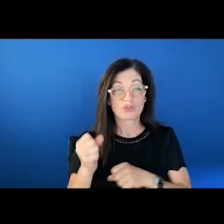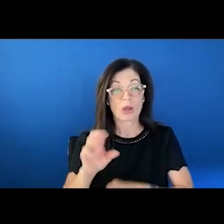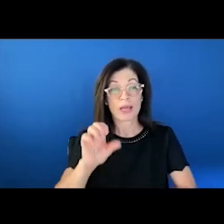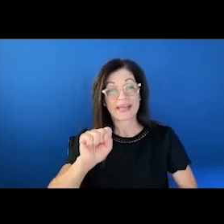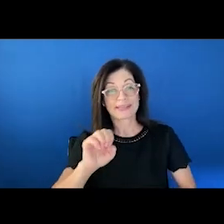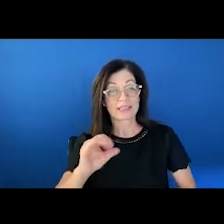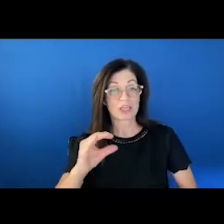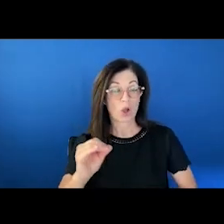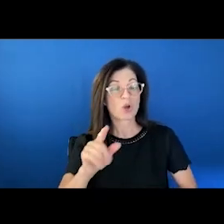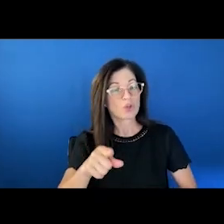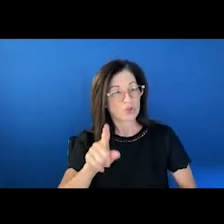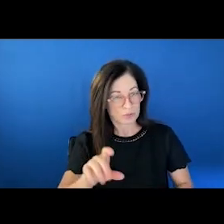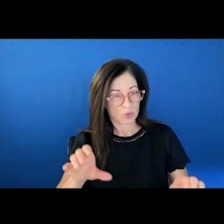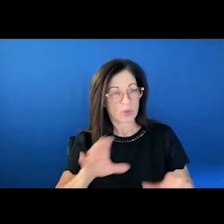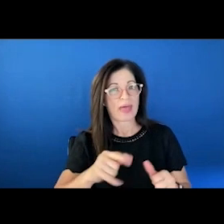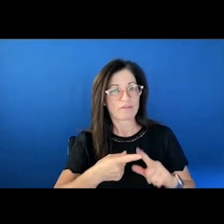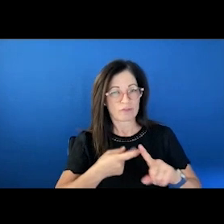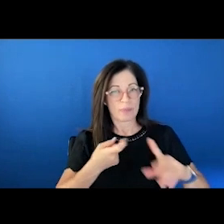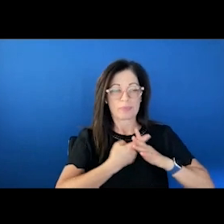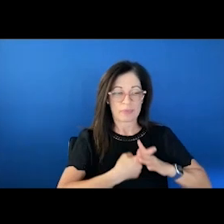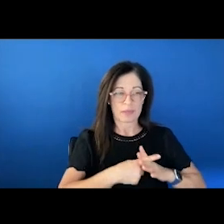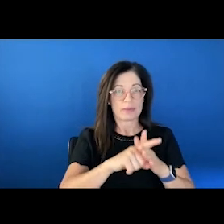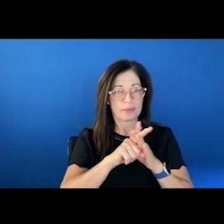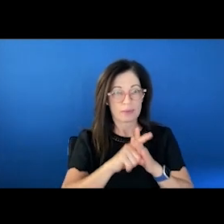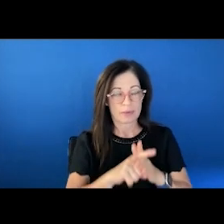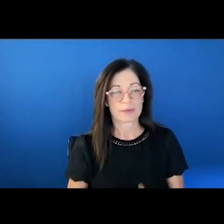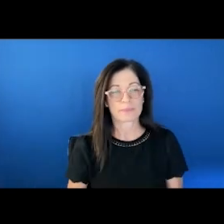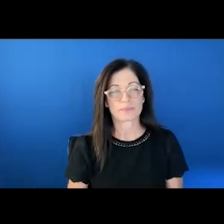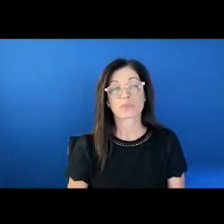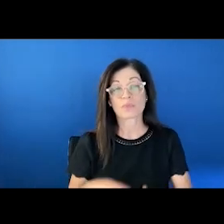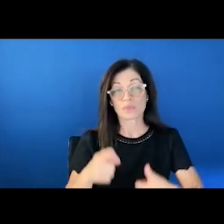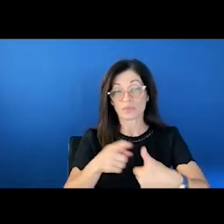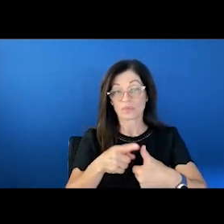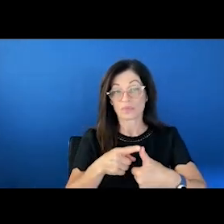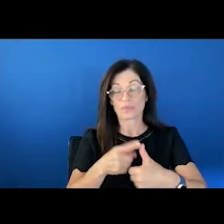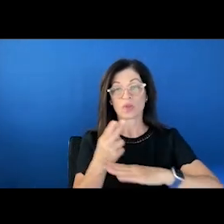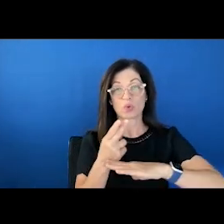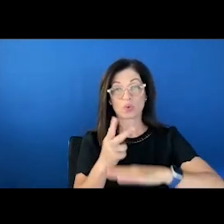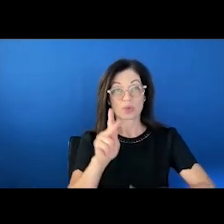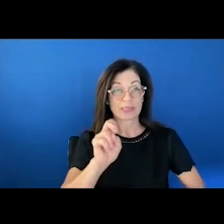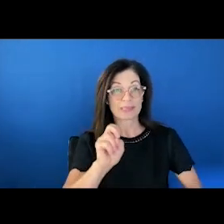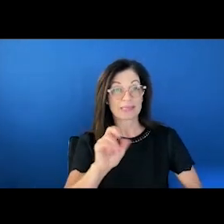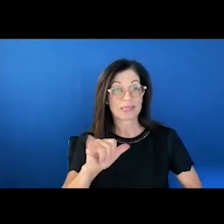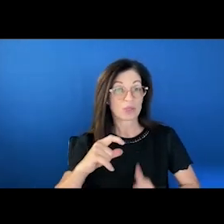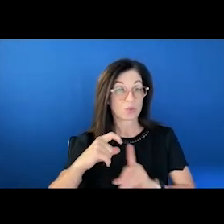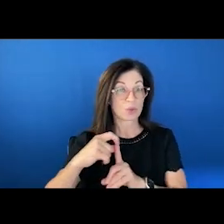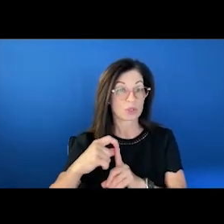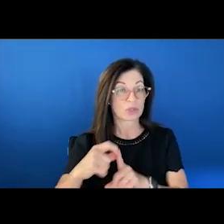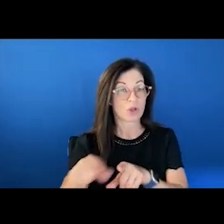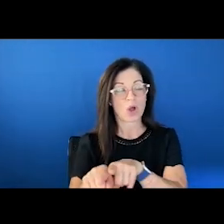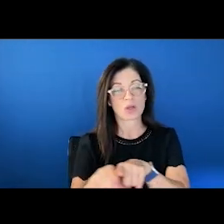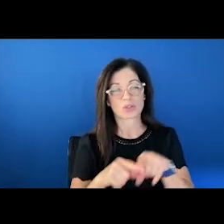practices should be implemented from the start. One,use keywords. And continuously research them!